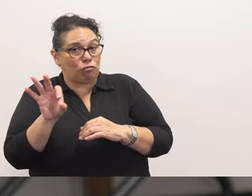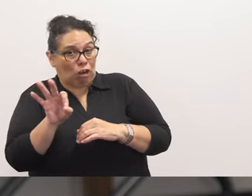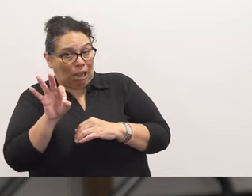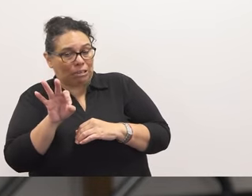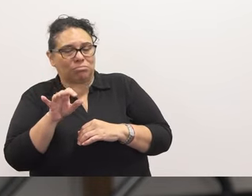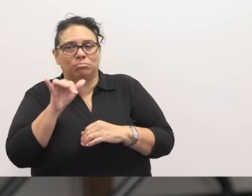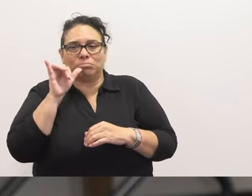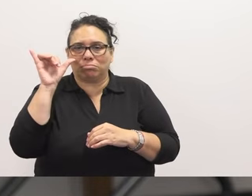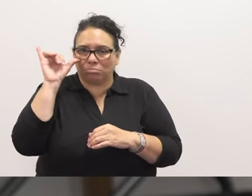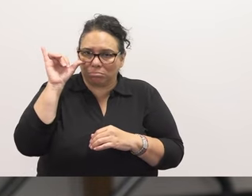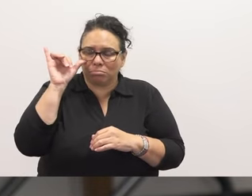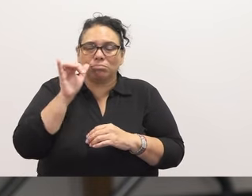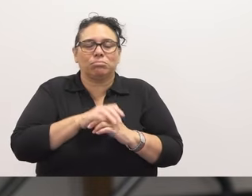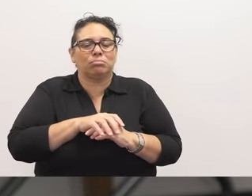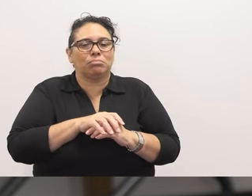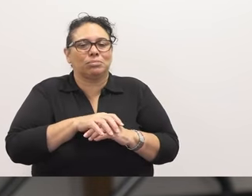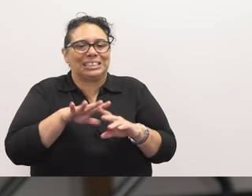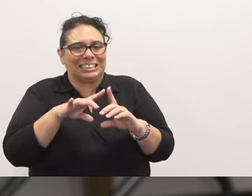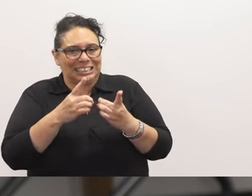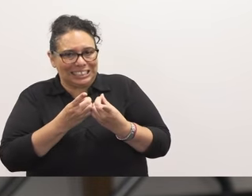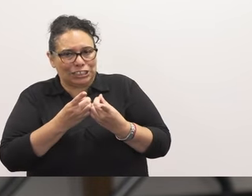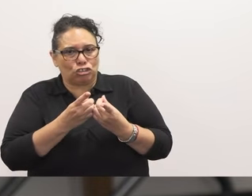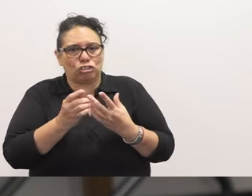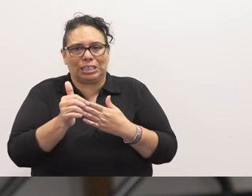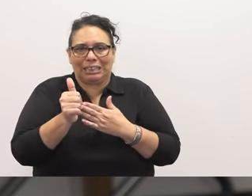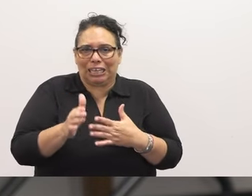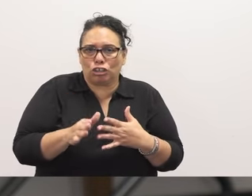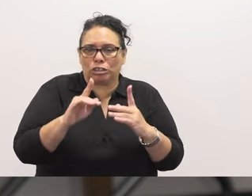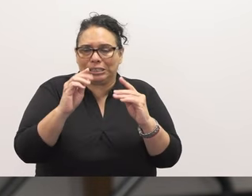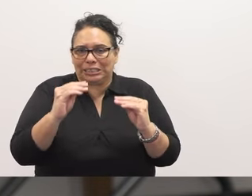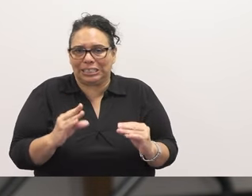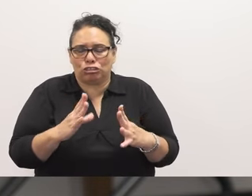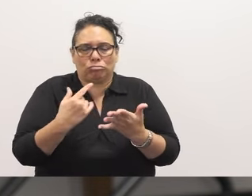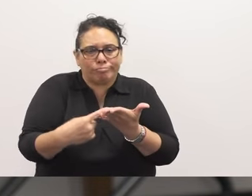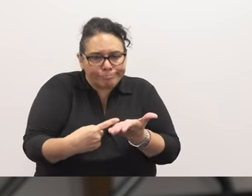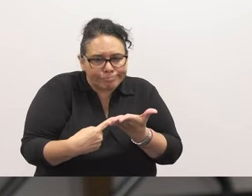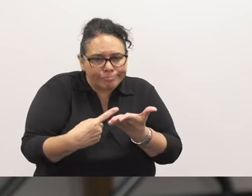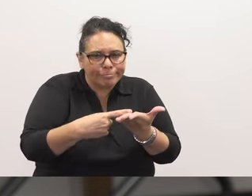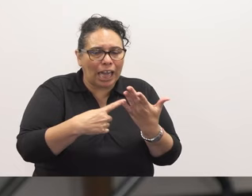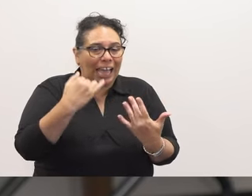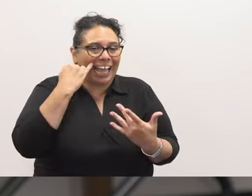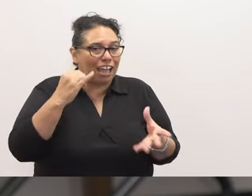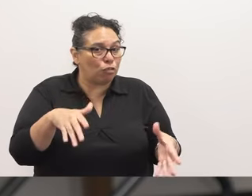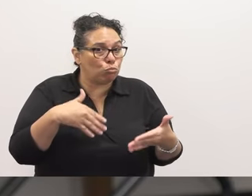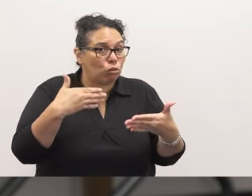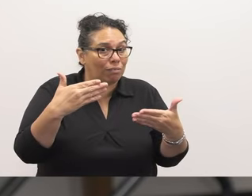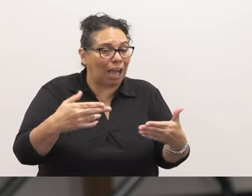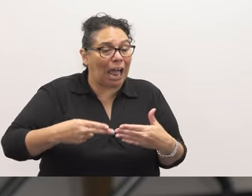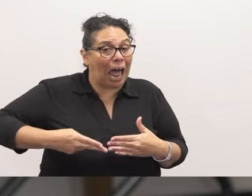a team of district leaders and teachers, we were together talking about if we provided this high quality professional development